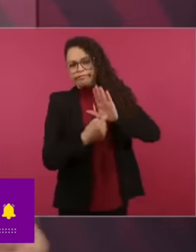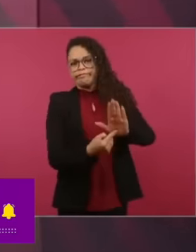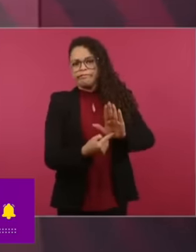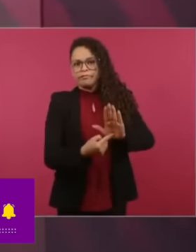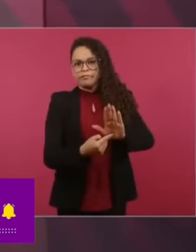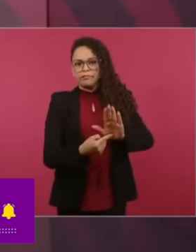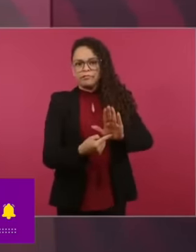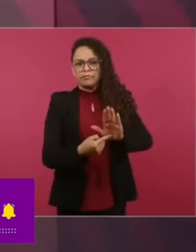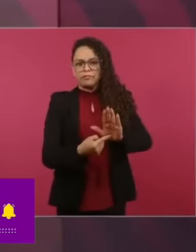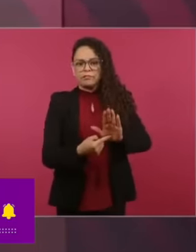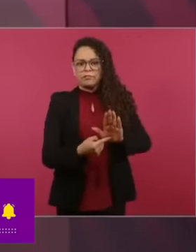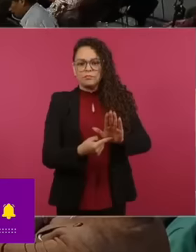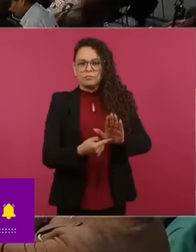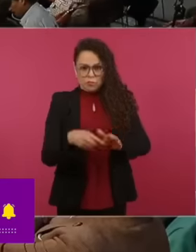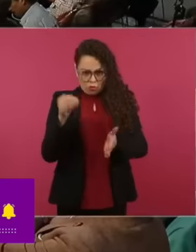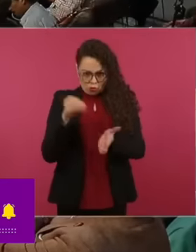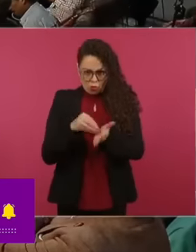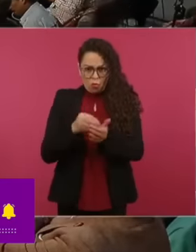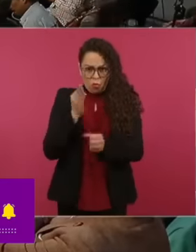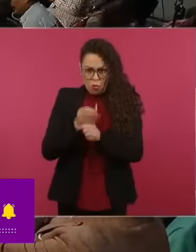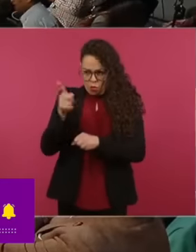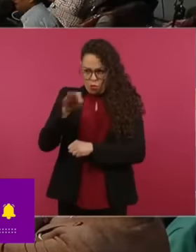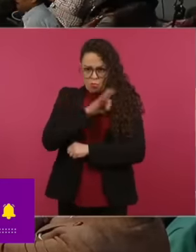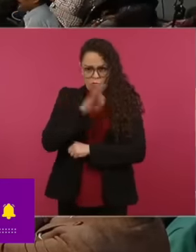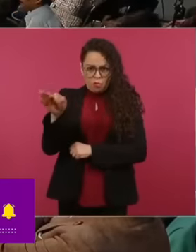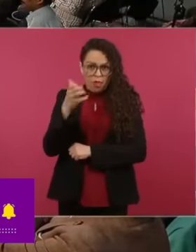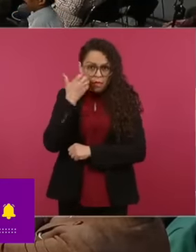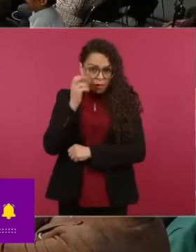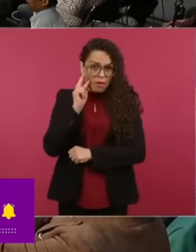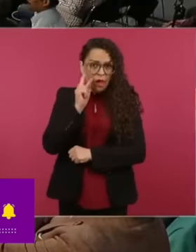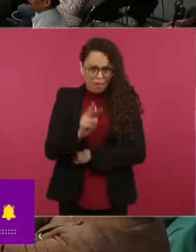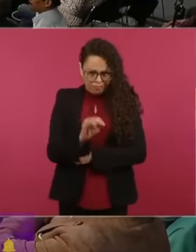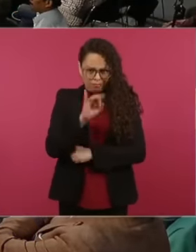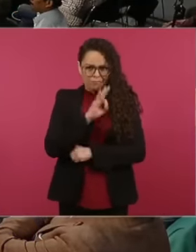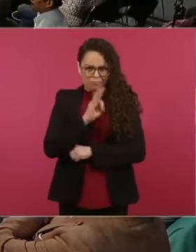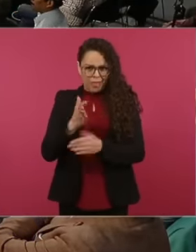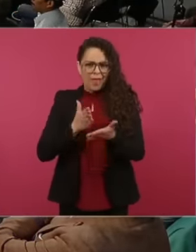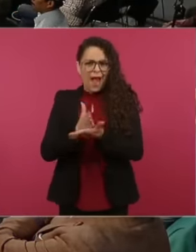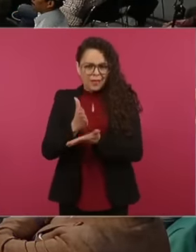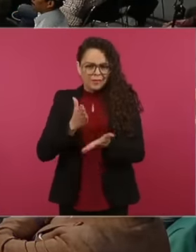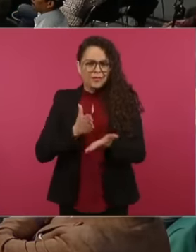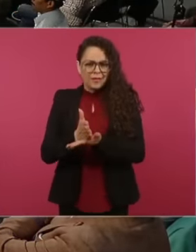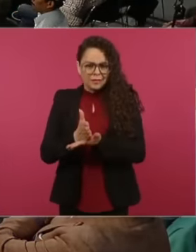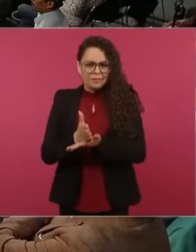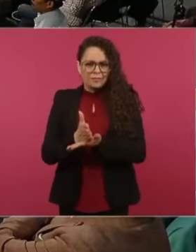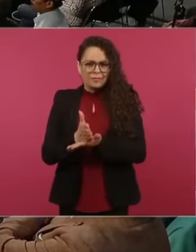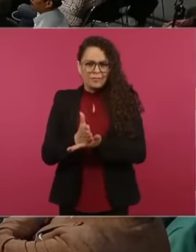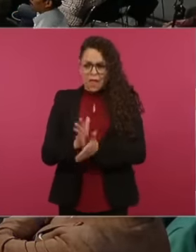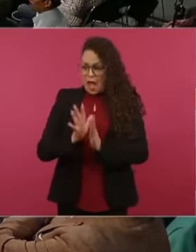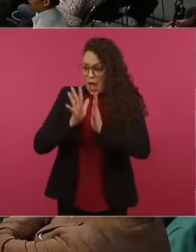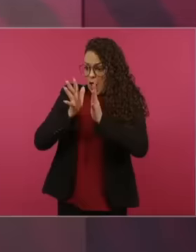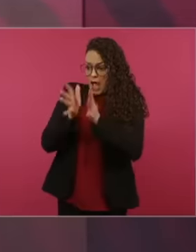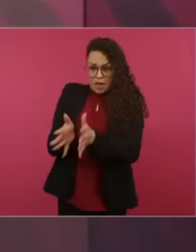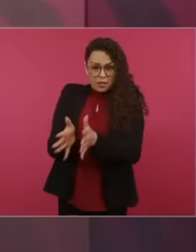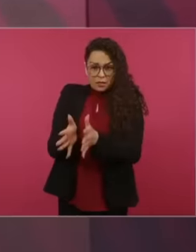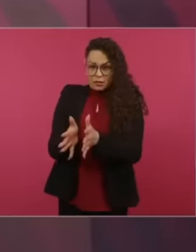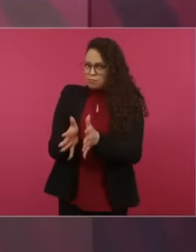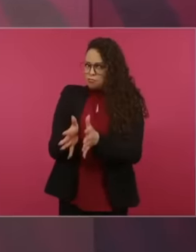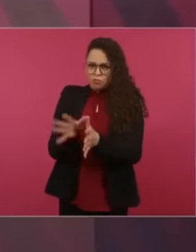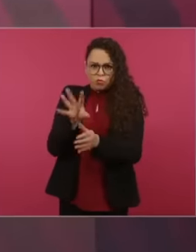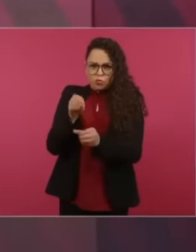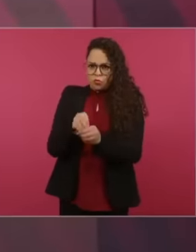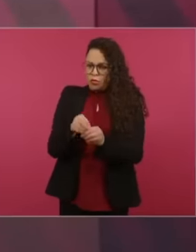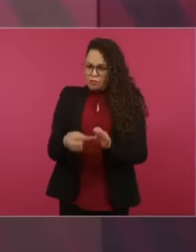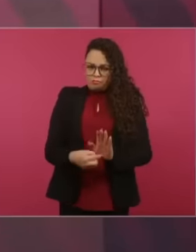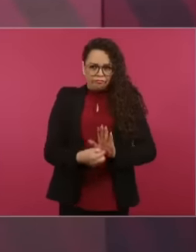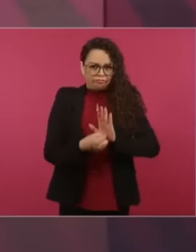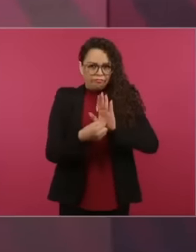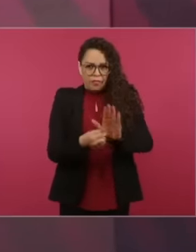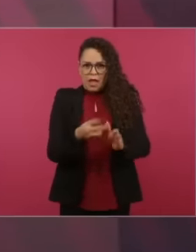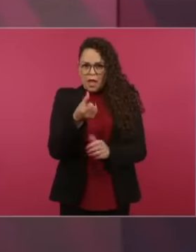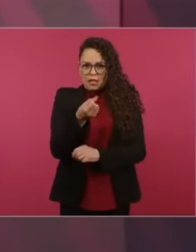still consult it now because it is evident that they put it together that it